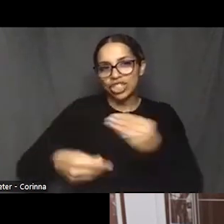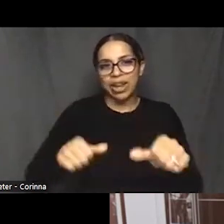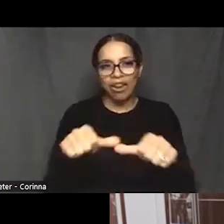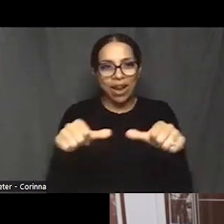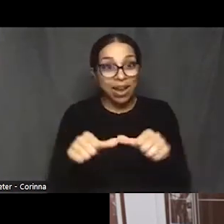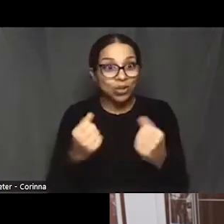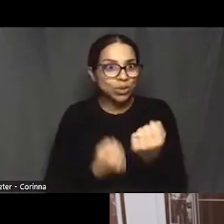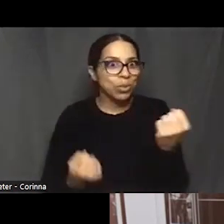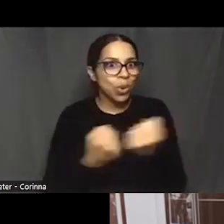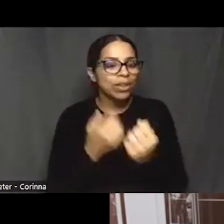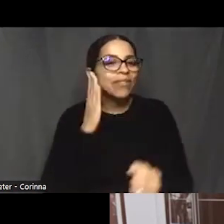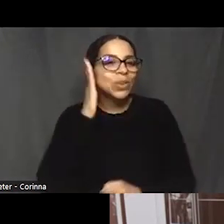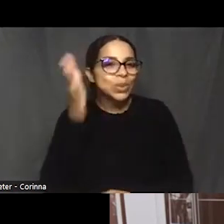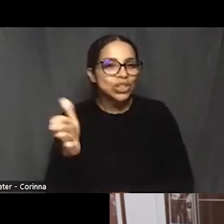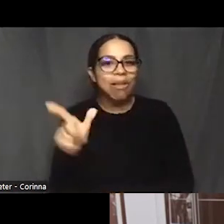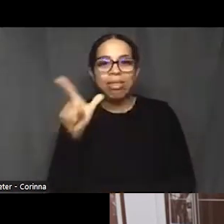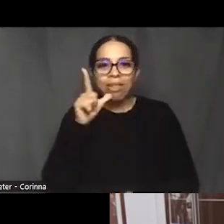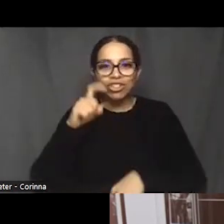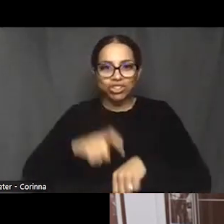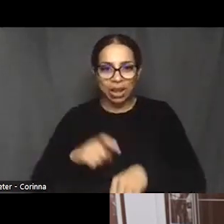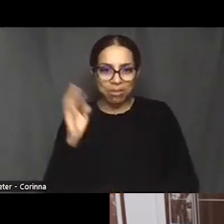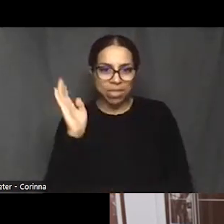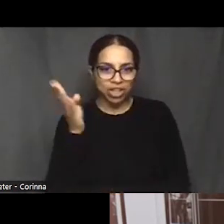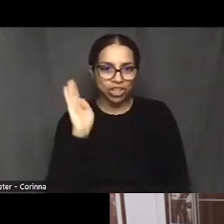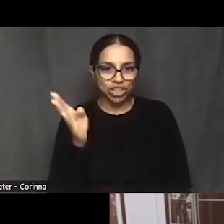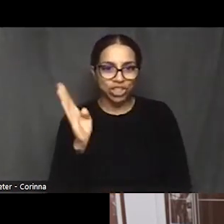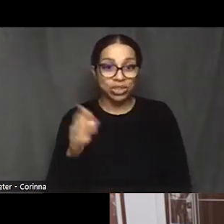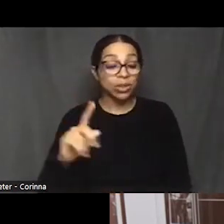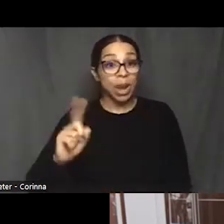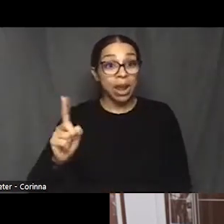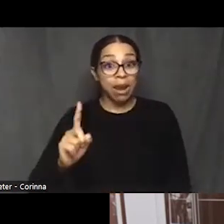You can do that at the BNA website, which is ExploreBaltimore.org